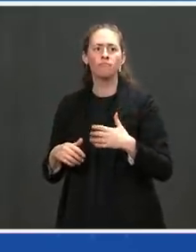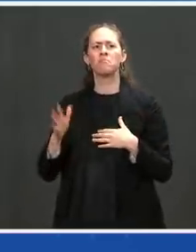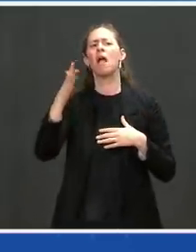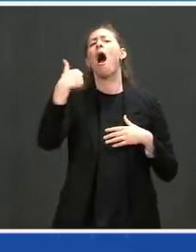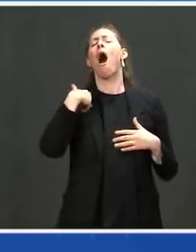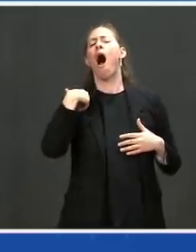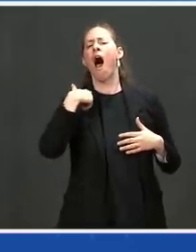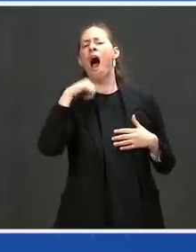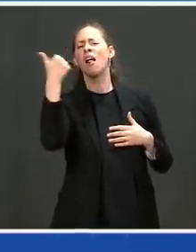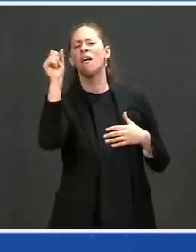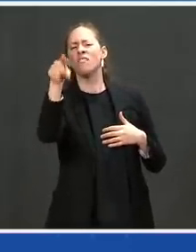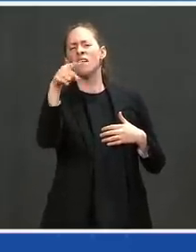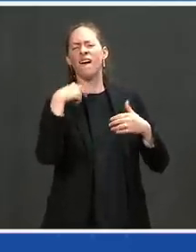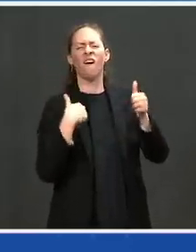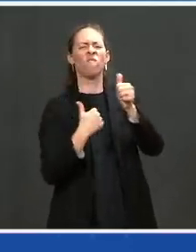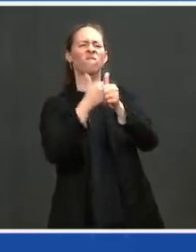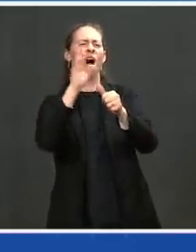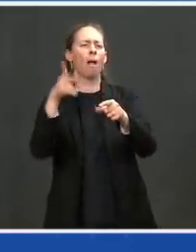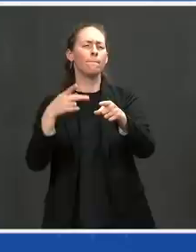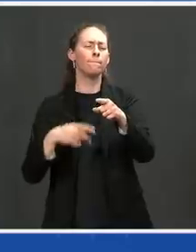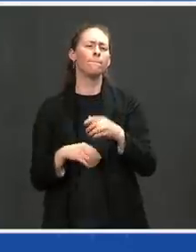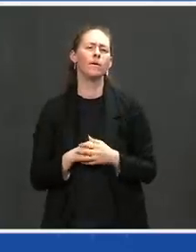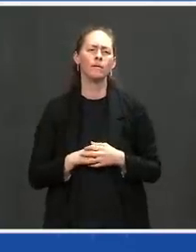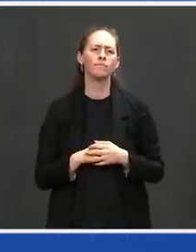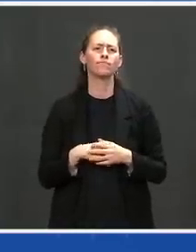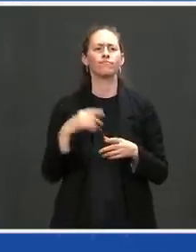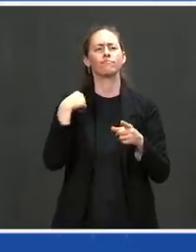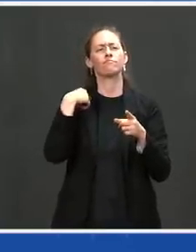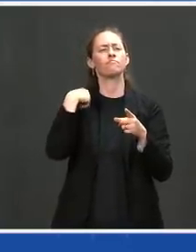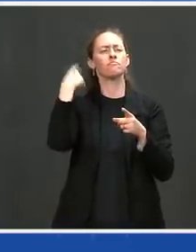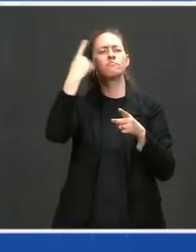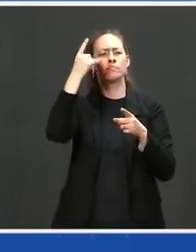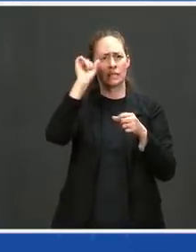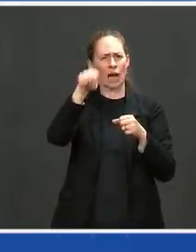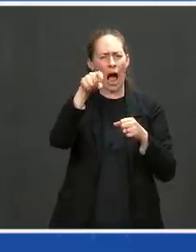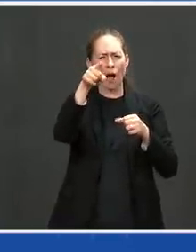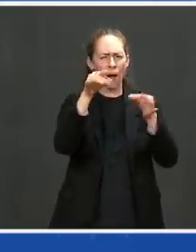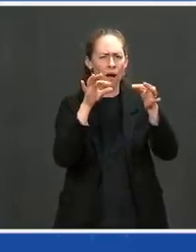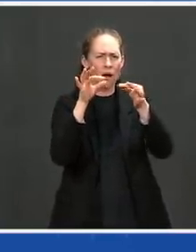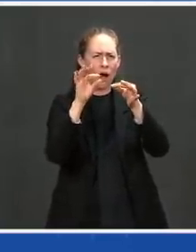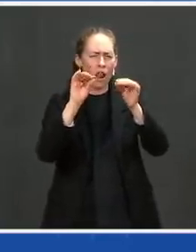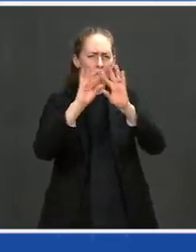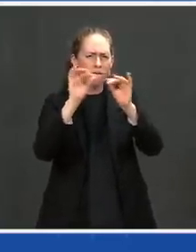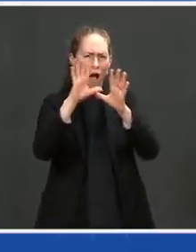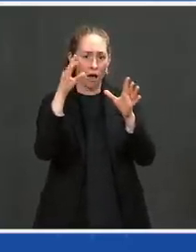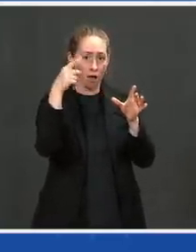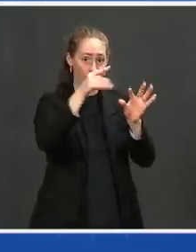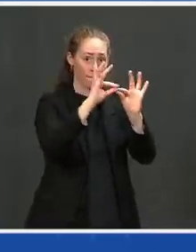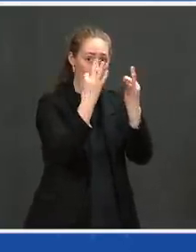One, if you could talk a little bit about which families -- why they're being allowed to stay. The families that are being allowed to stay, why they're being allowed to stay.